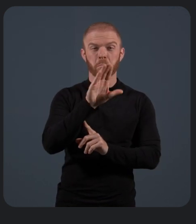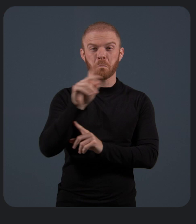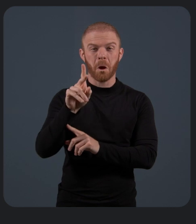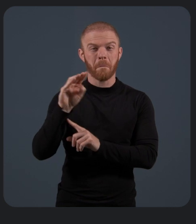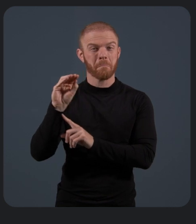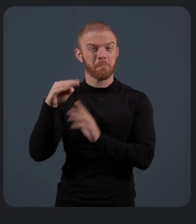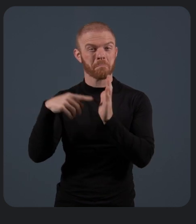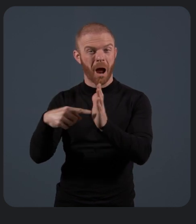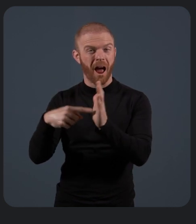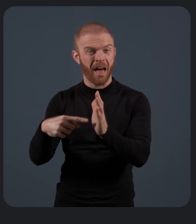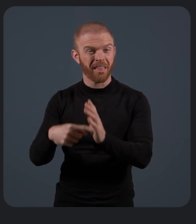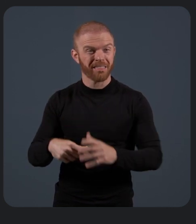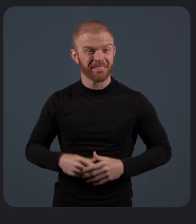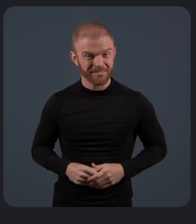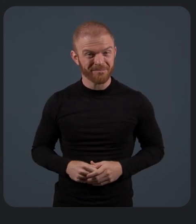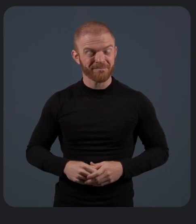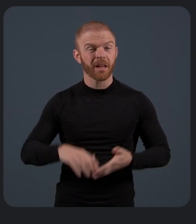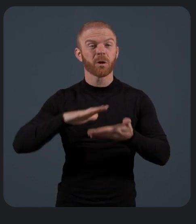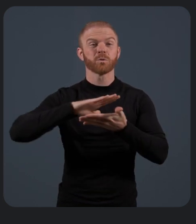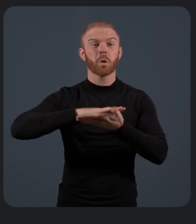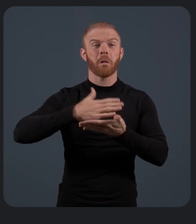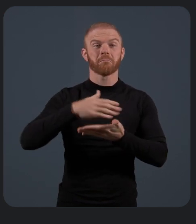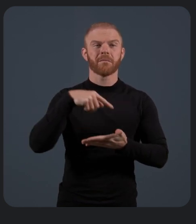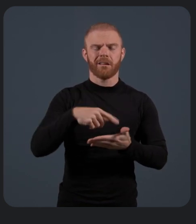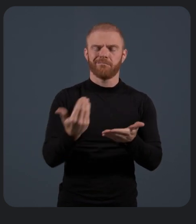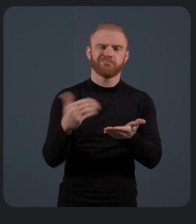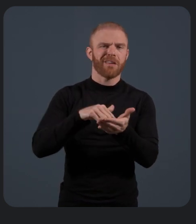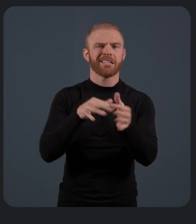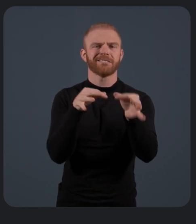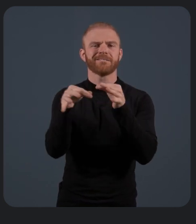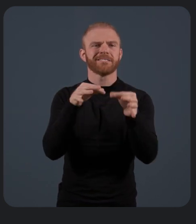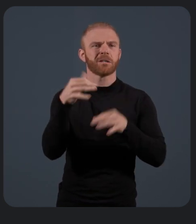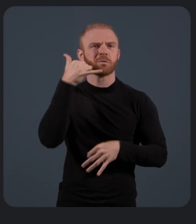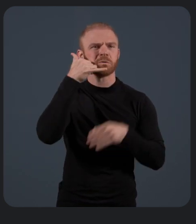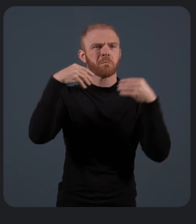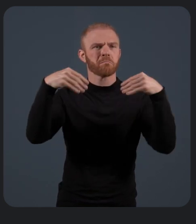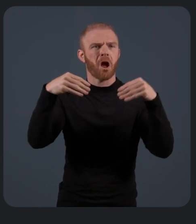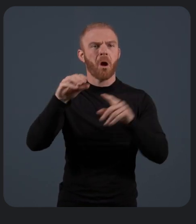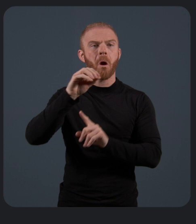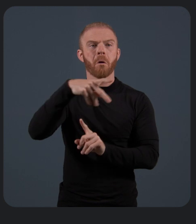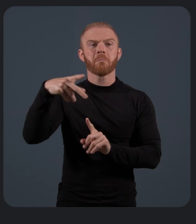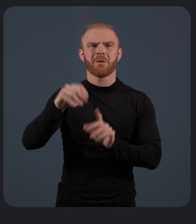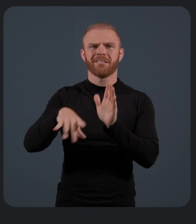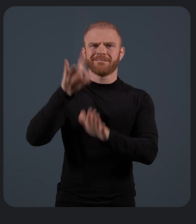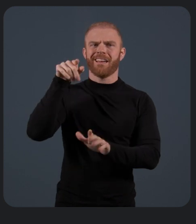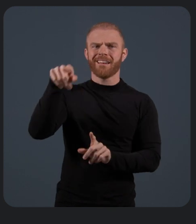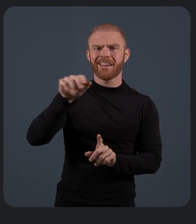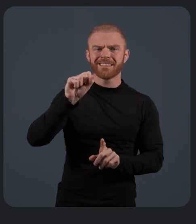and foldables are redefining the phone market. OPPO's Find N and Samsung's Fold 3